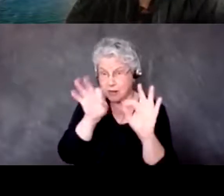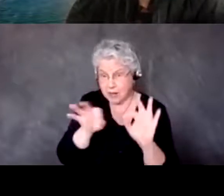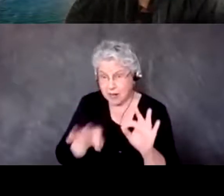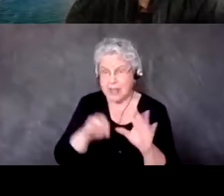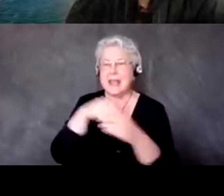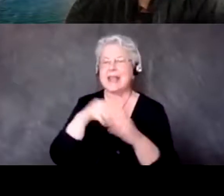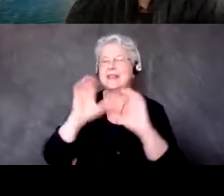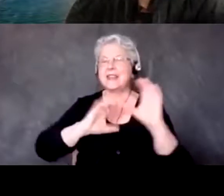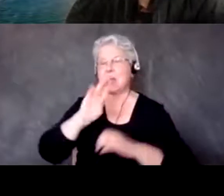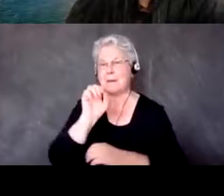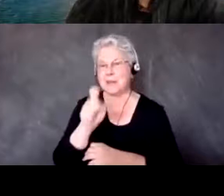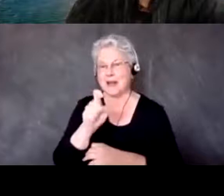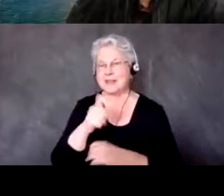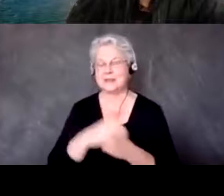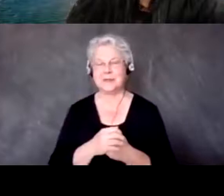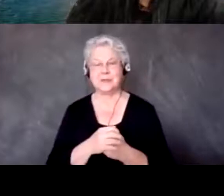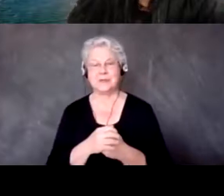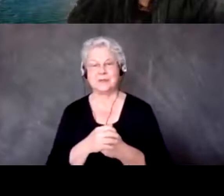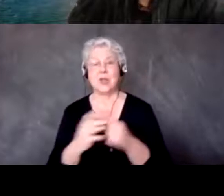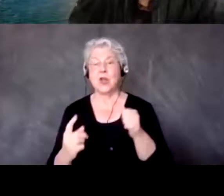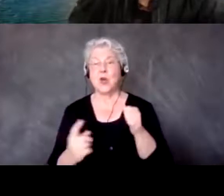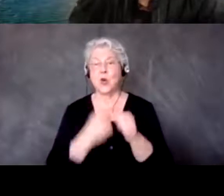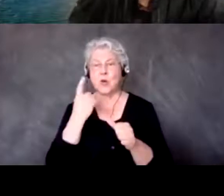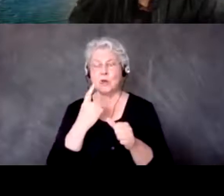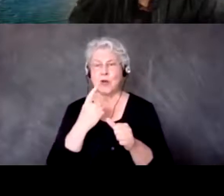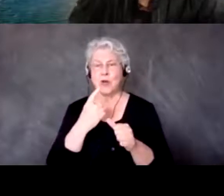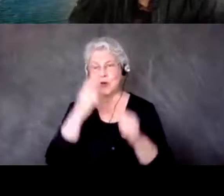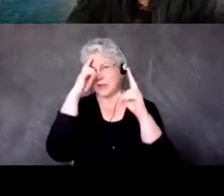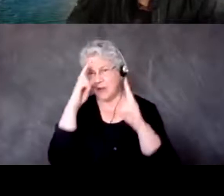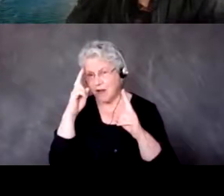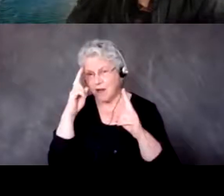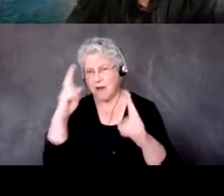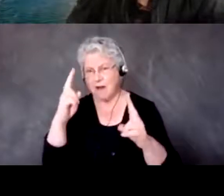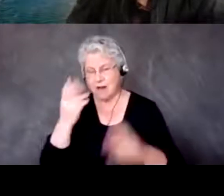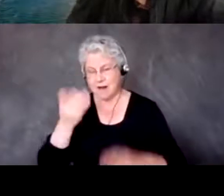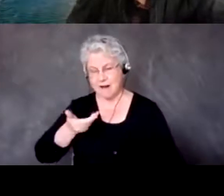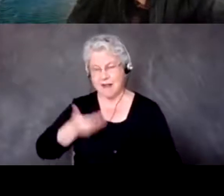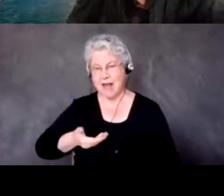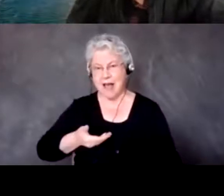So first of all, I'd like to acknowledge that I'm coming from the traditional territory of